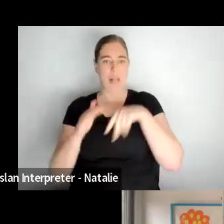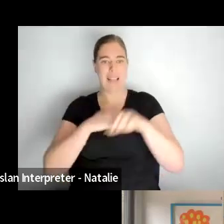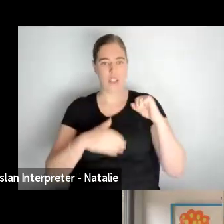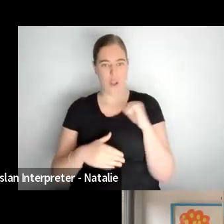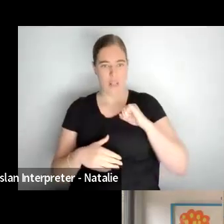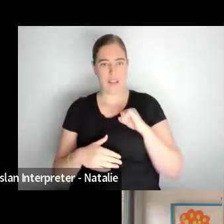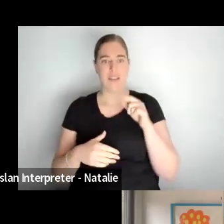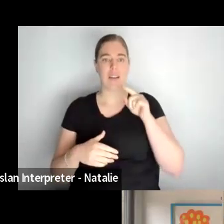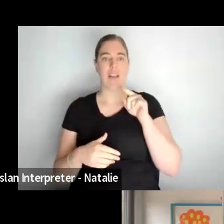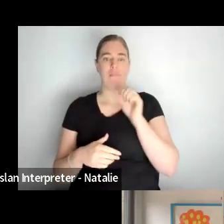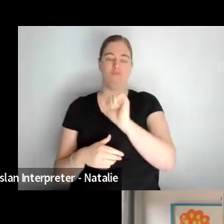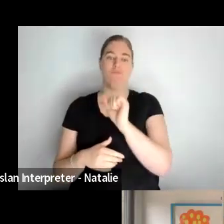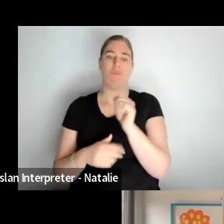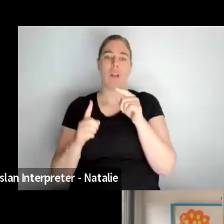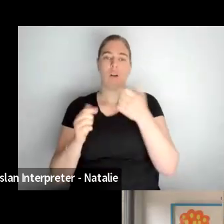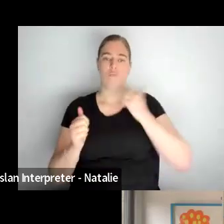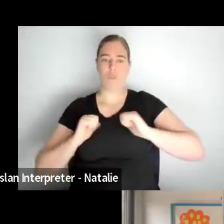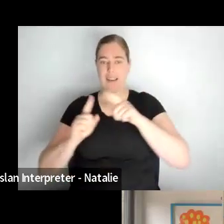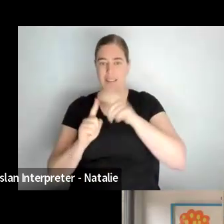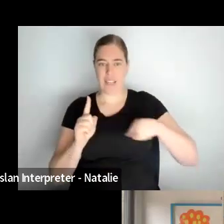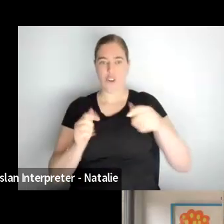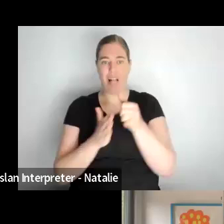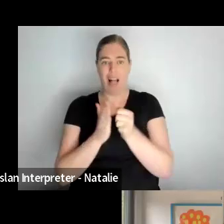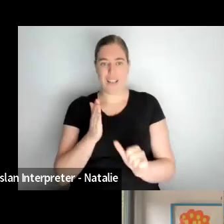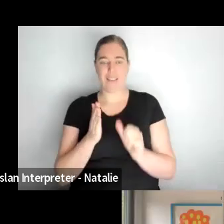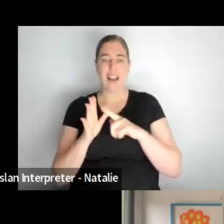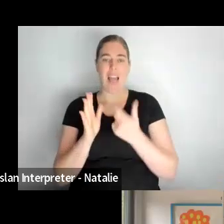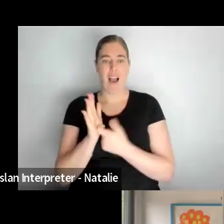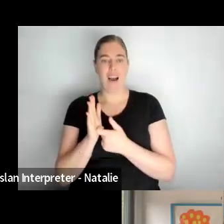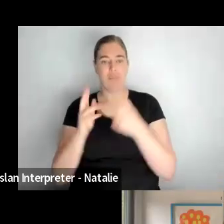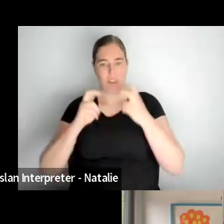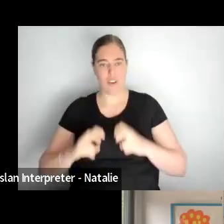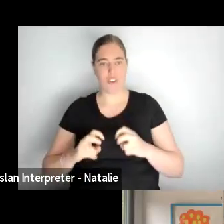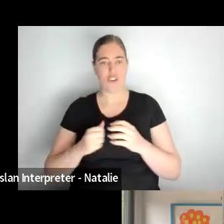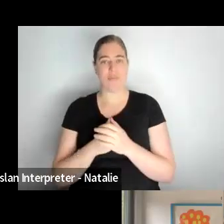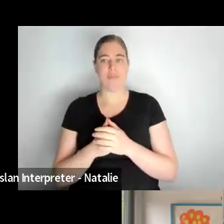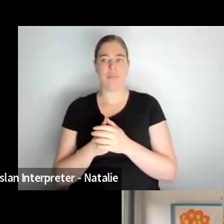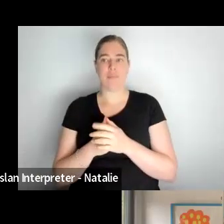in digital arts illustration and augmented reality research. Her vivid use of colour,